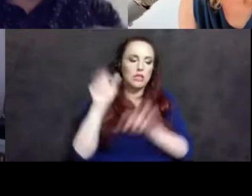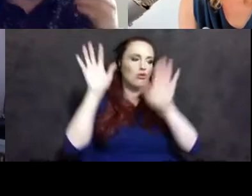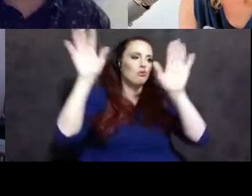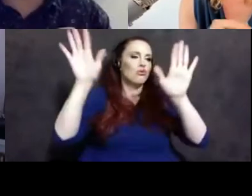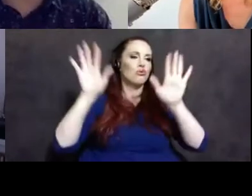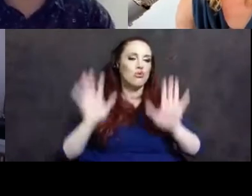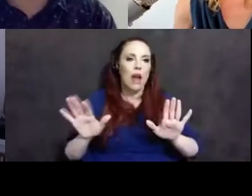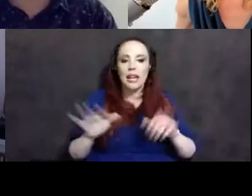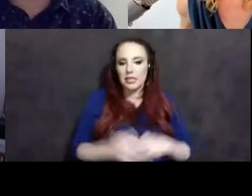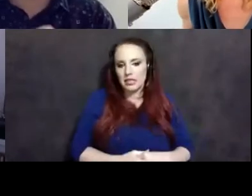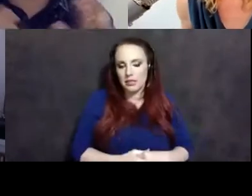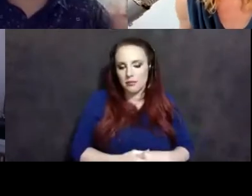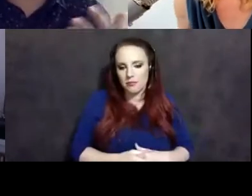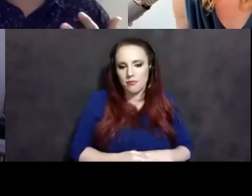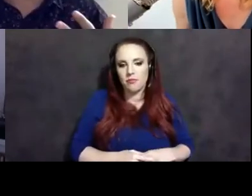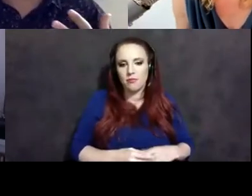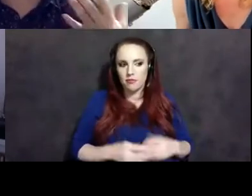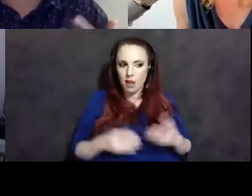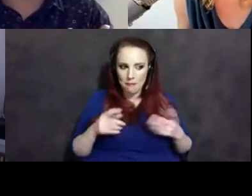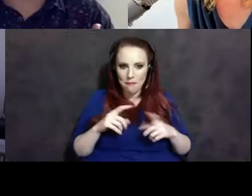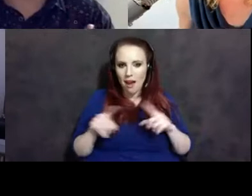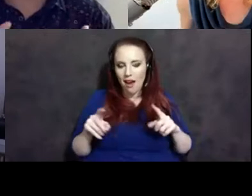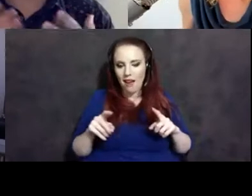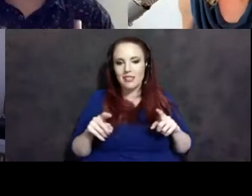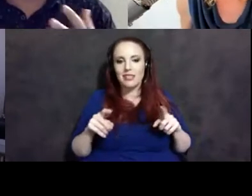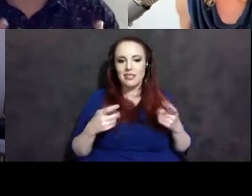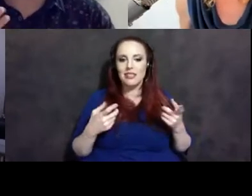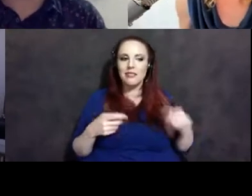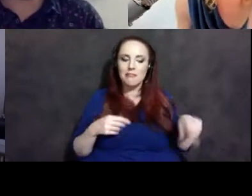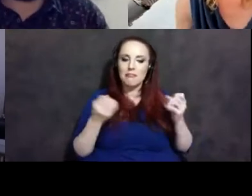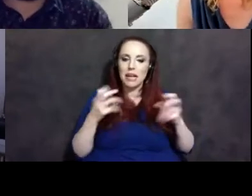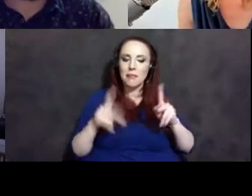This is also normally what people are facing with the discomfort. They ask them how to change.